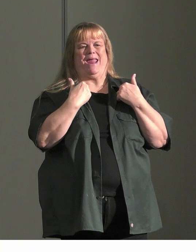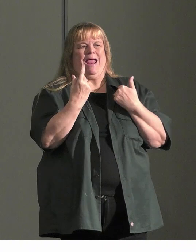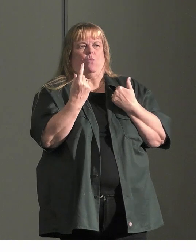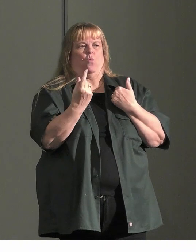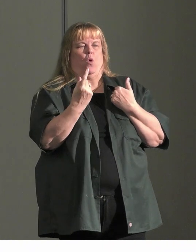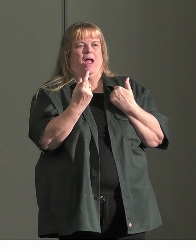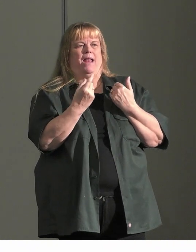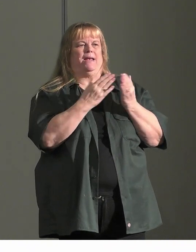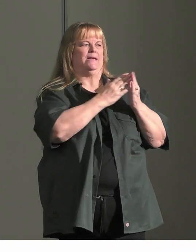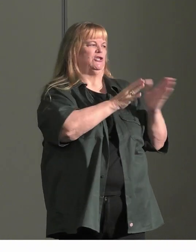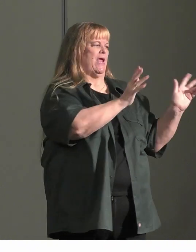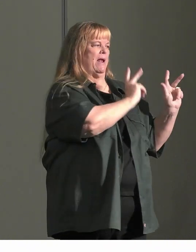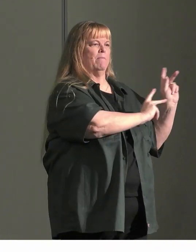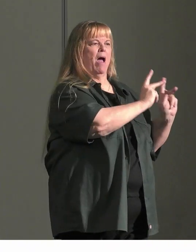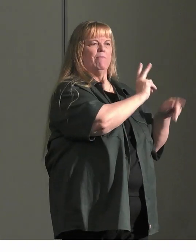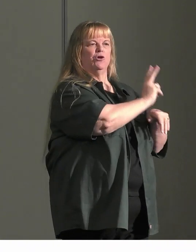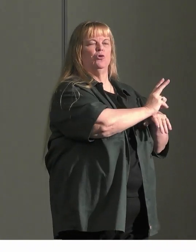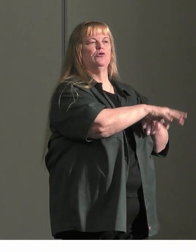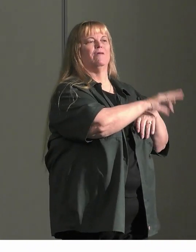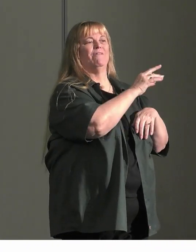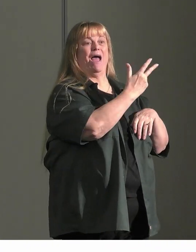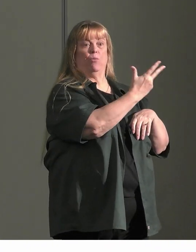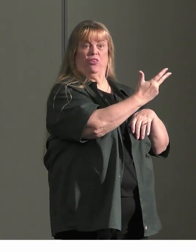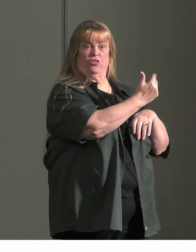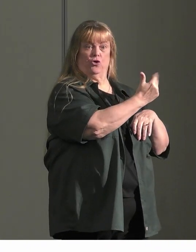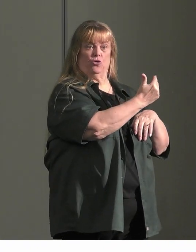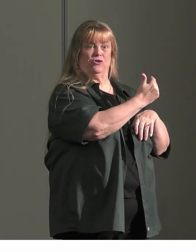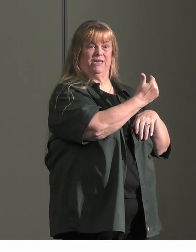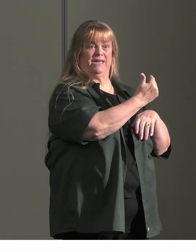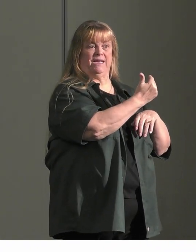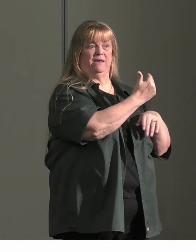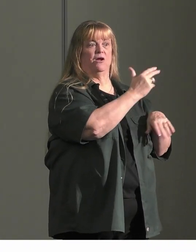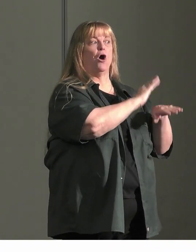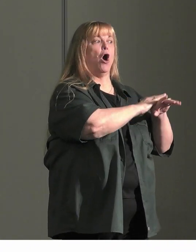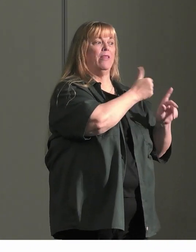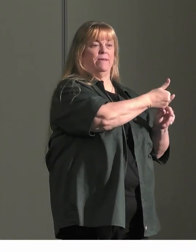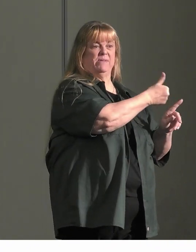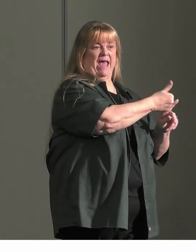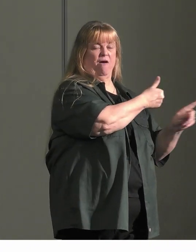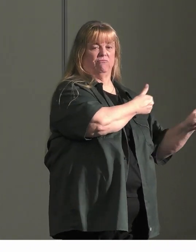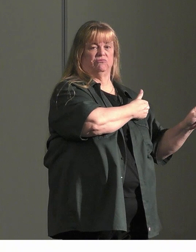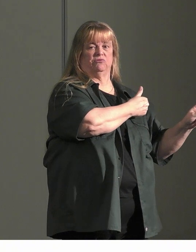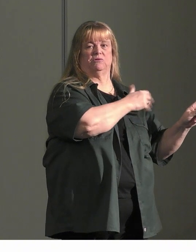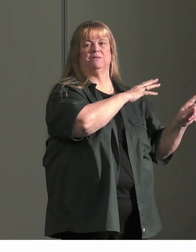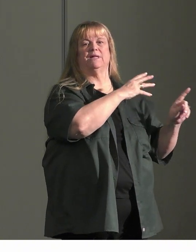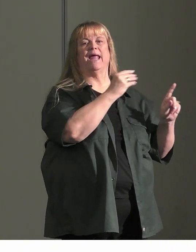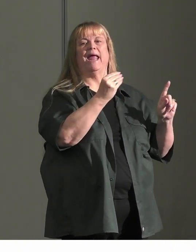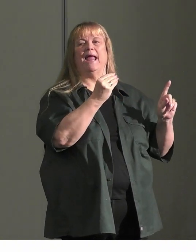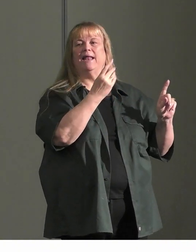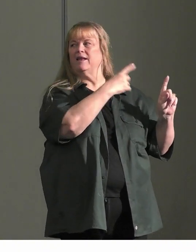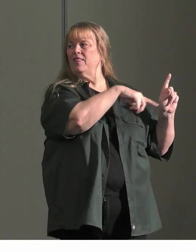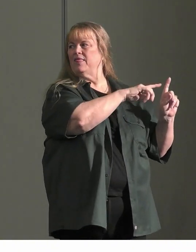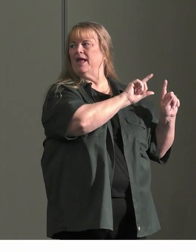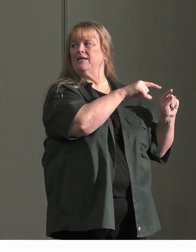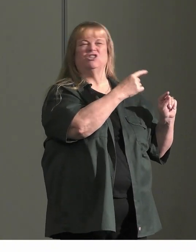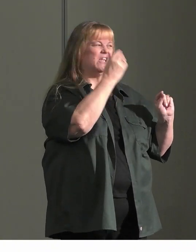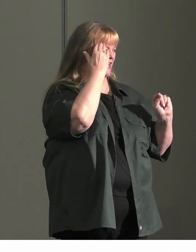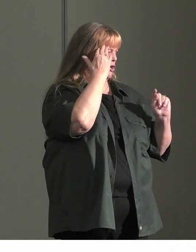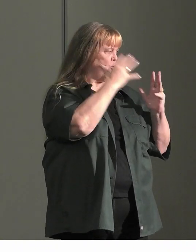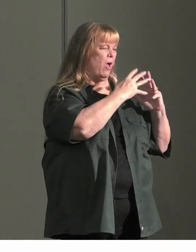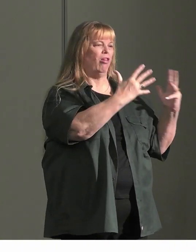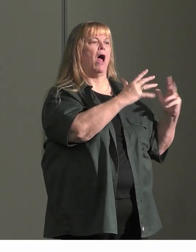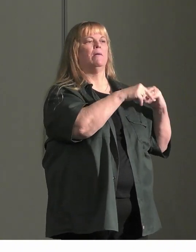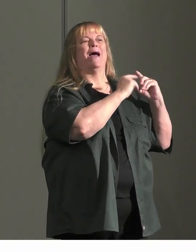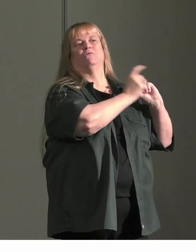Gen Pop user that found 13 of the findings on their own they knew a lot about charity. They